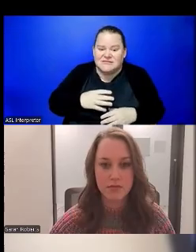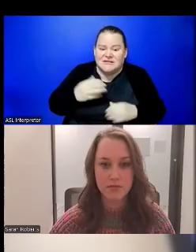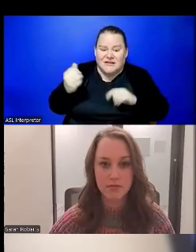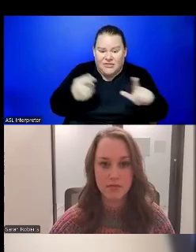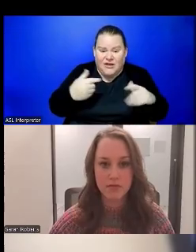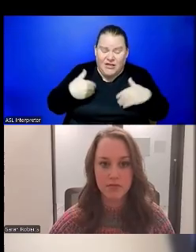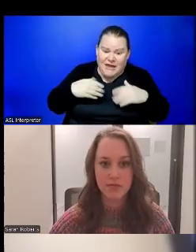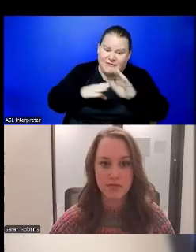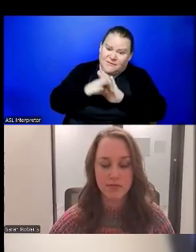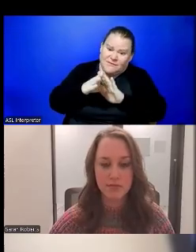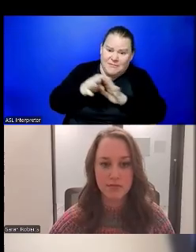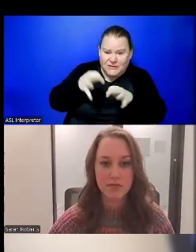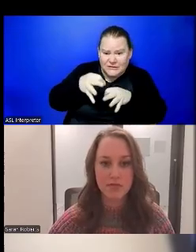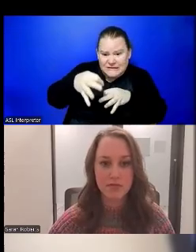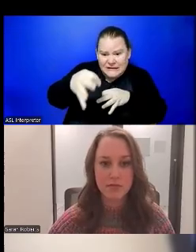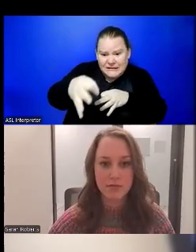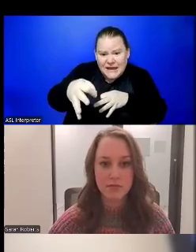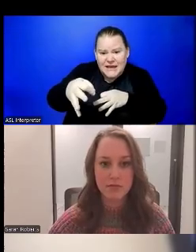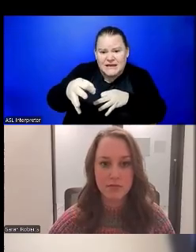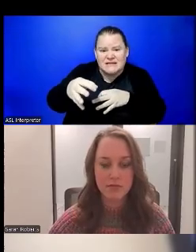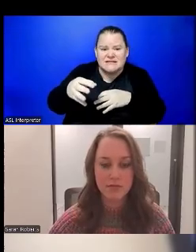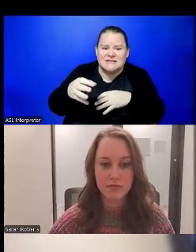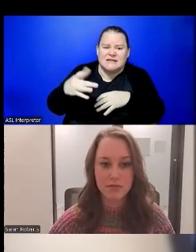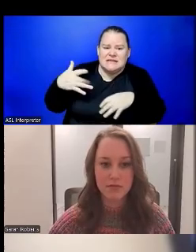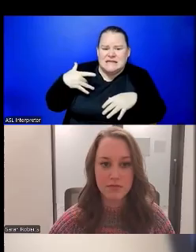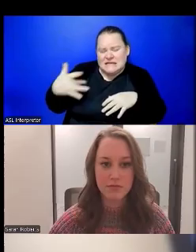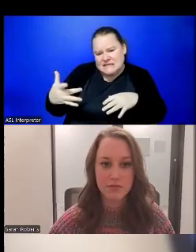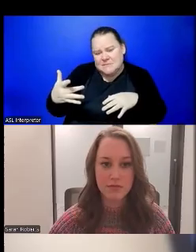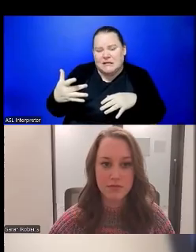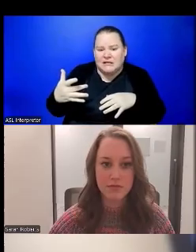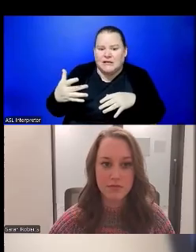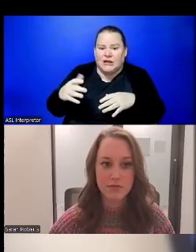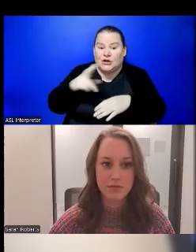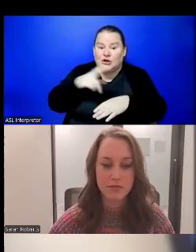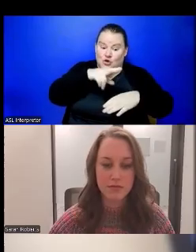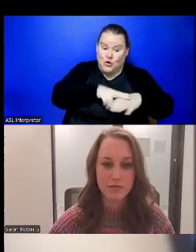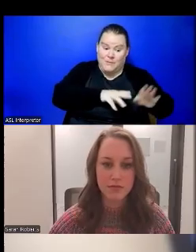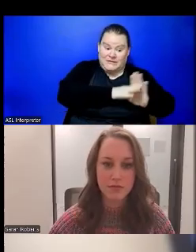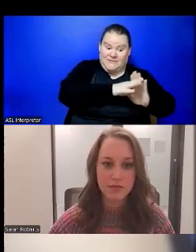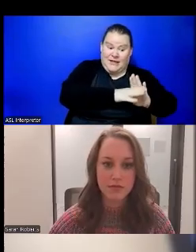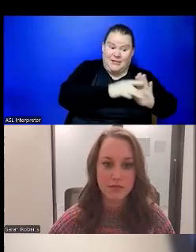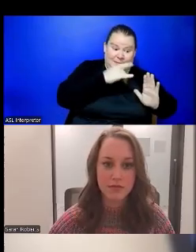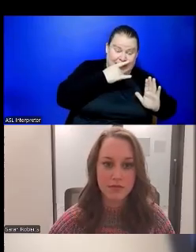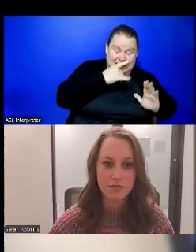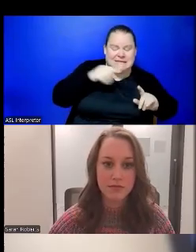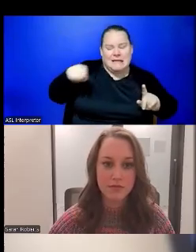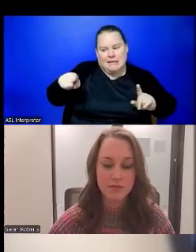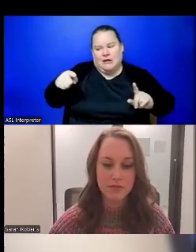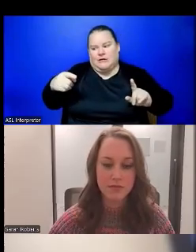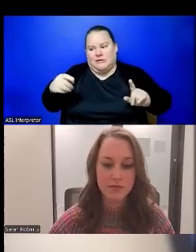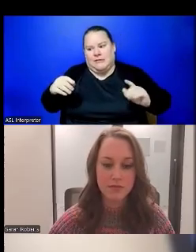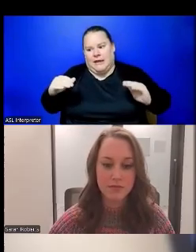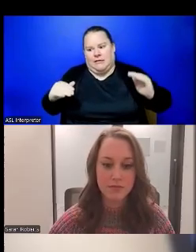general, milestones are about twice that of normally developing children, although there can be significant variability in that as well. They